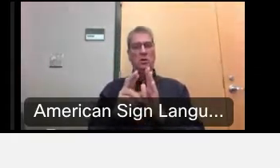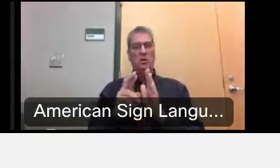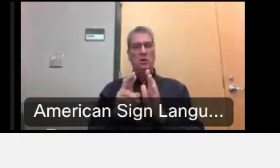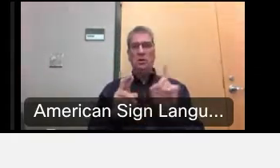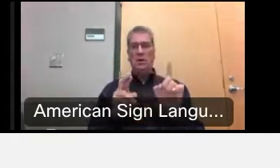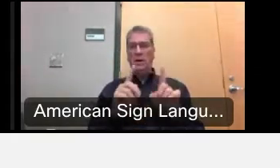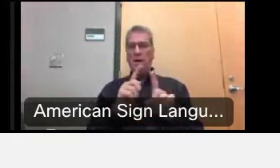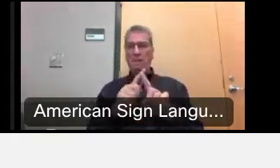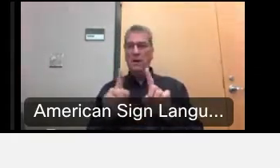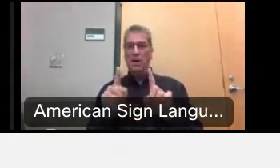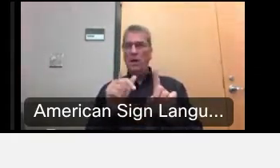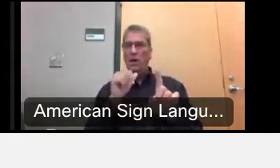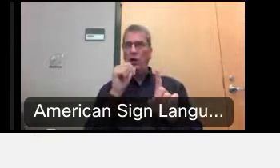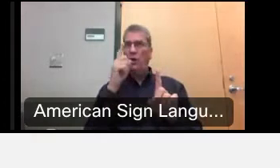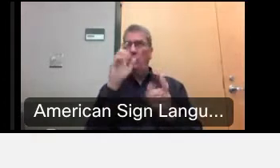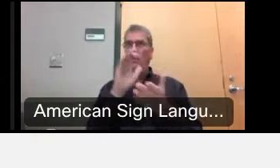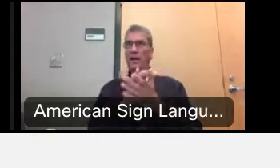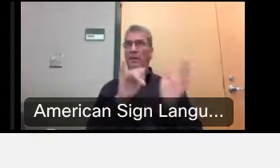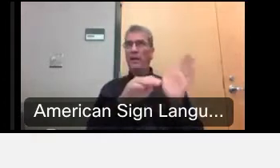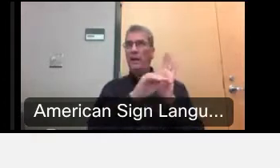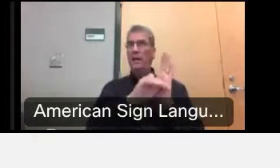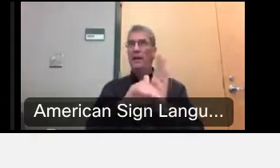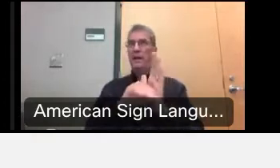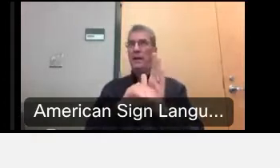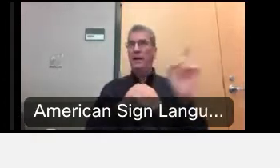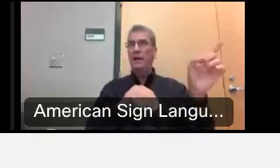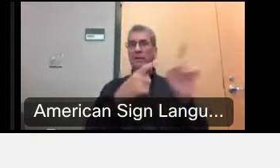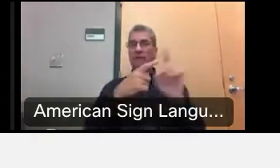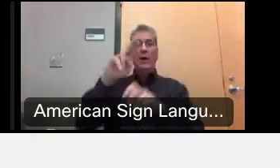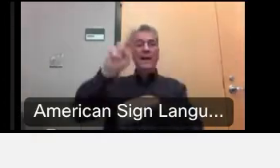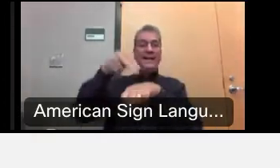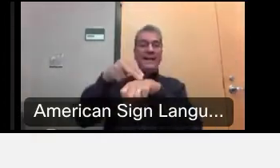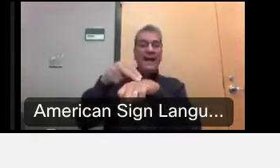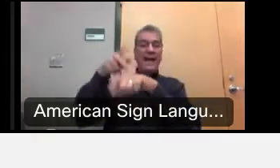was something that came from the national level on down and that left a lot of room